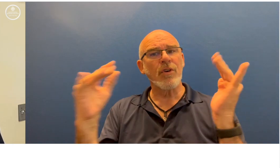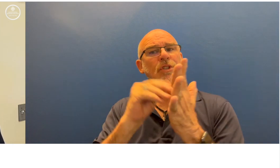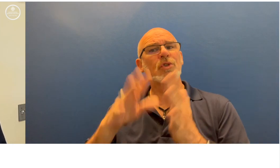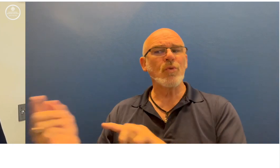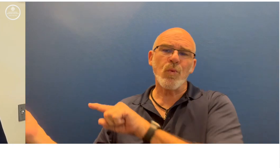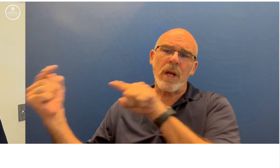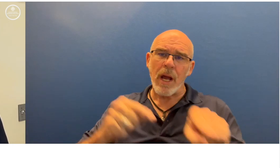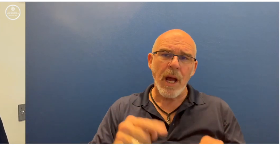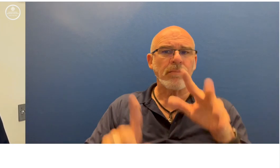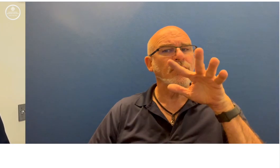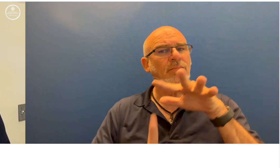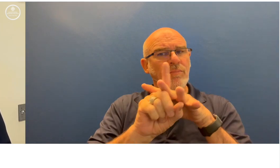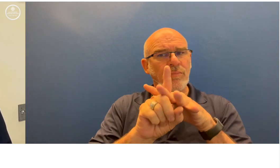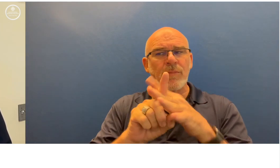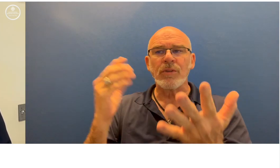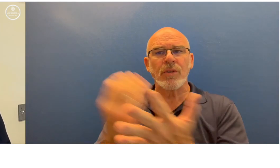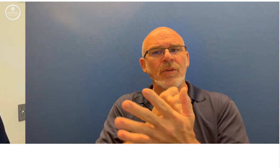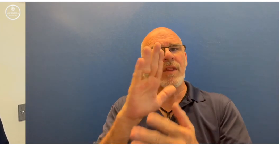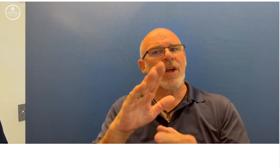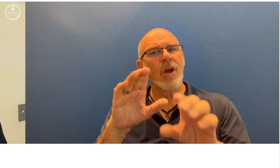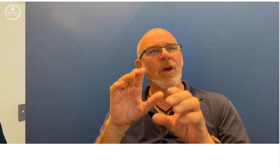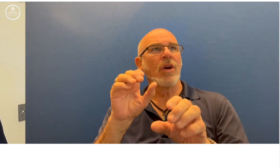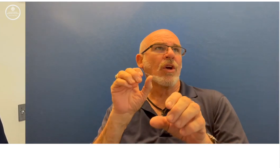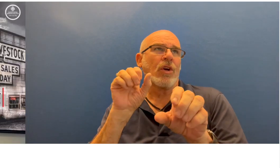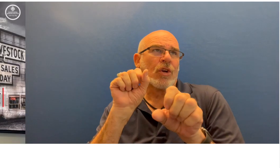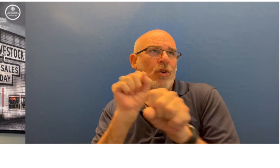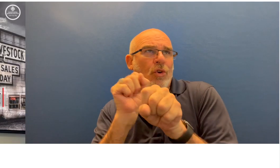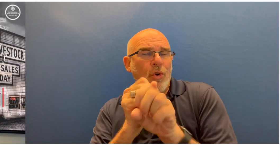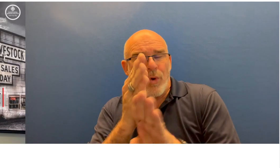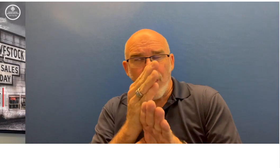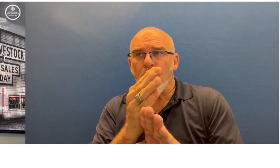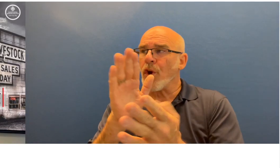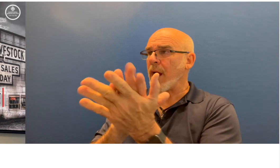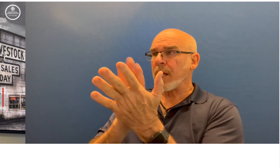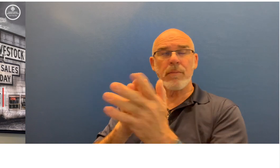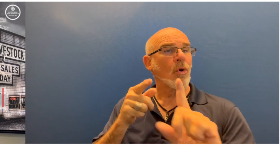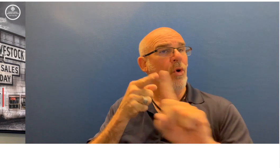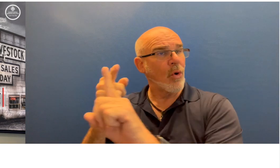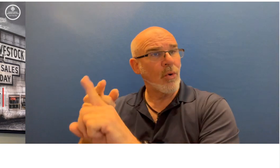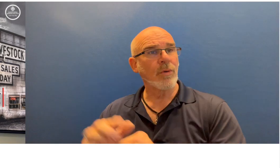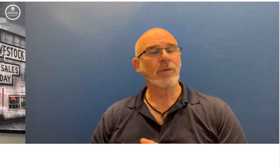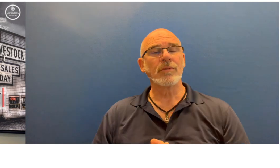and achieve their career and academic goals? Absolutely. You know, our goal is to have,